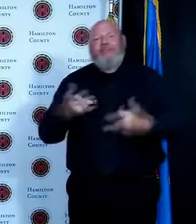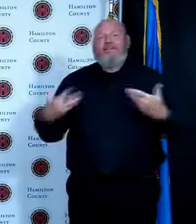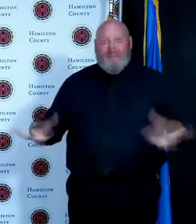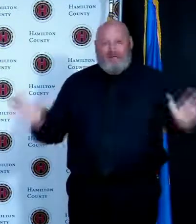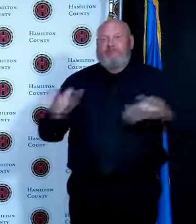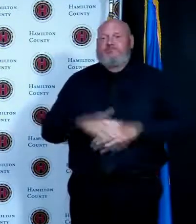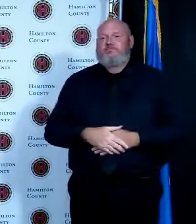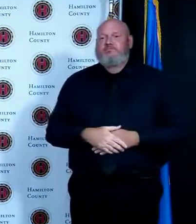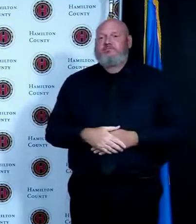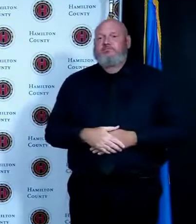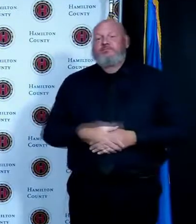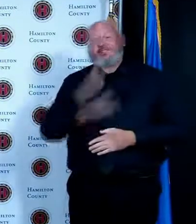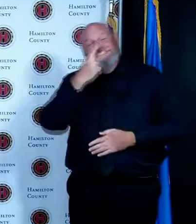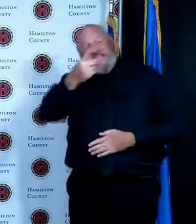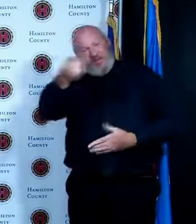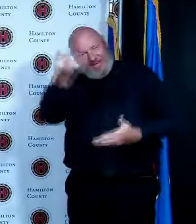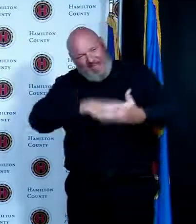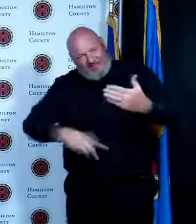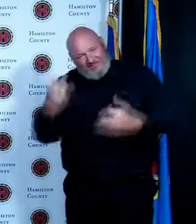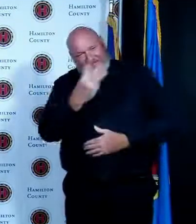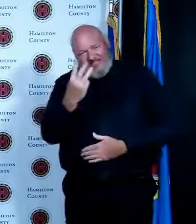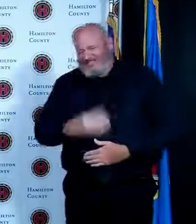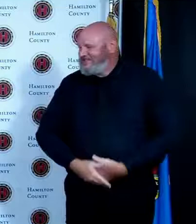week